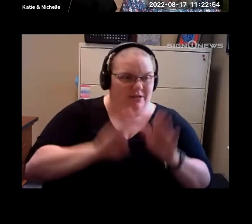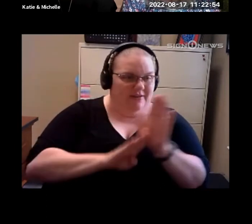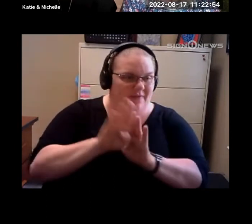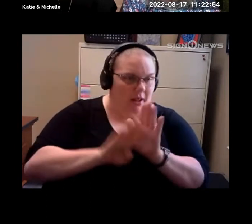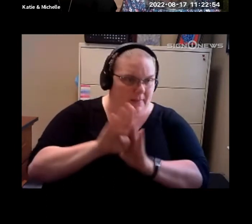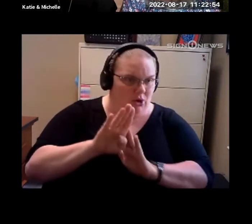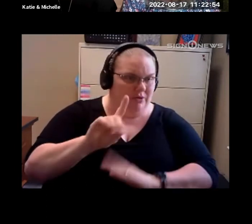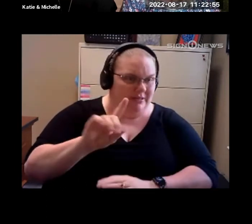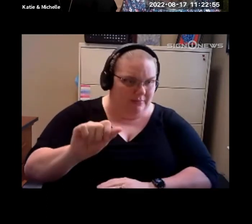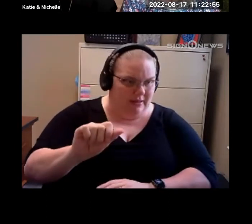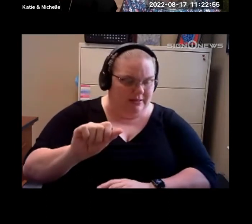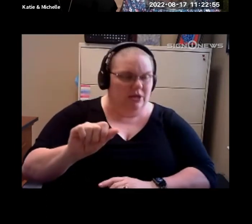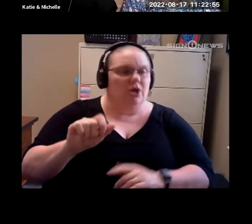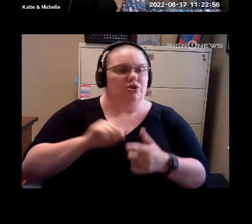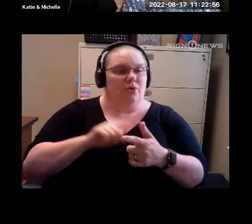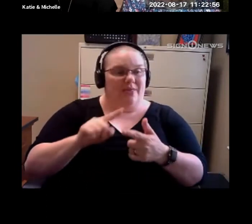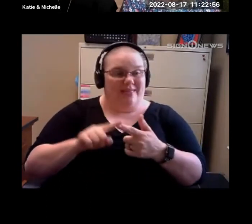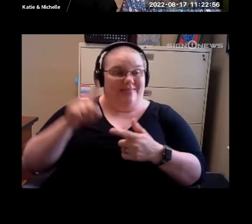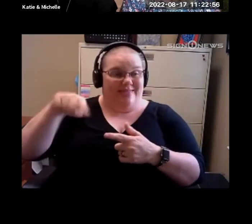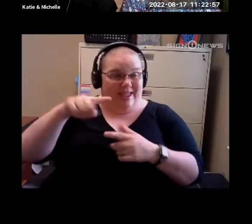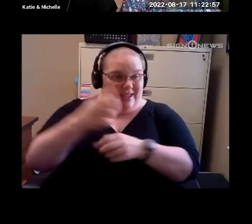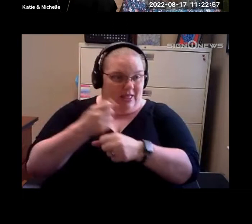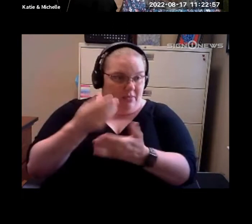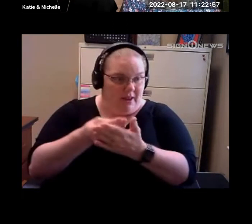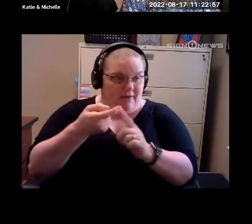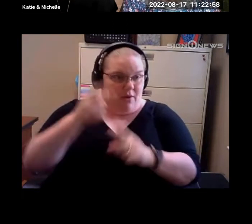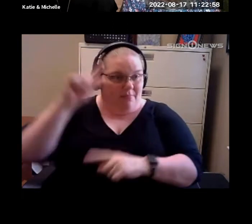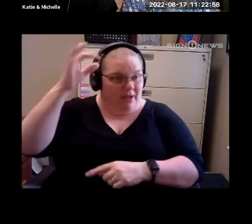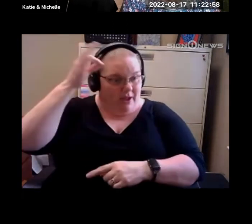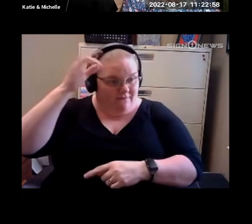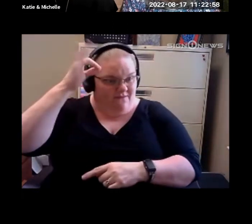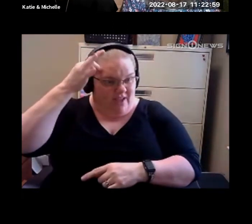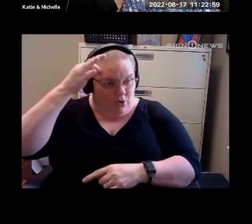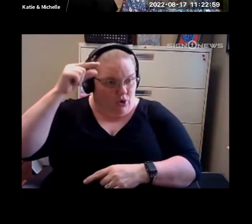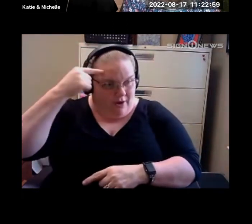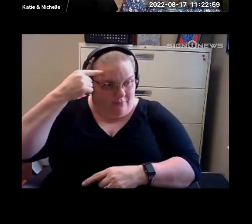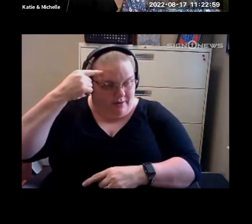are some demographic questions in here um that would ask you to answer and then this also gives